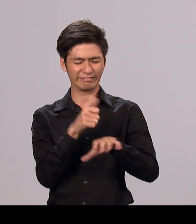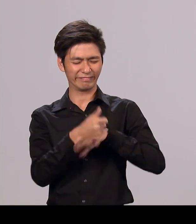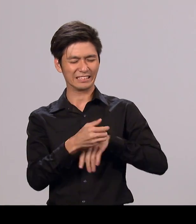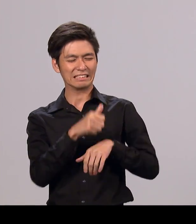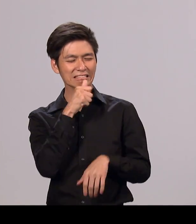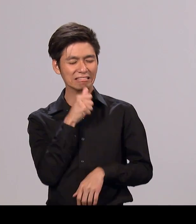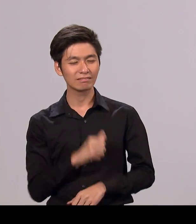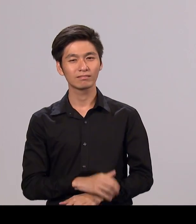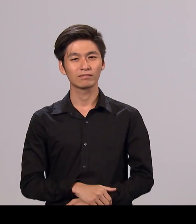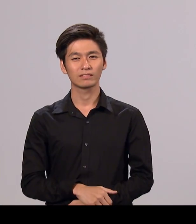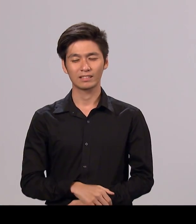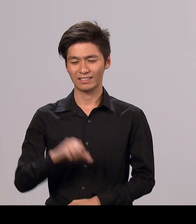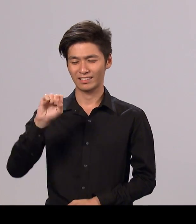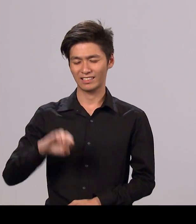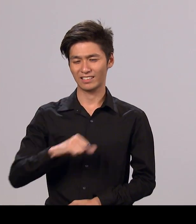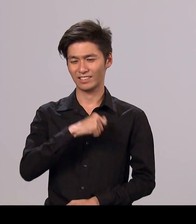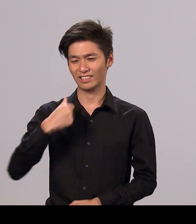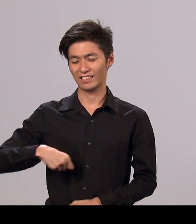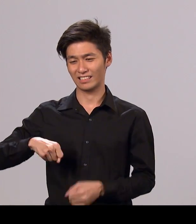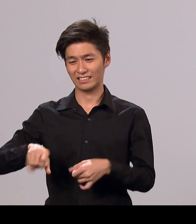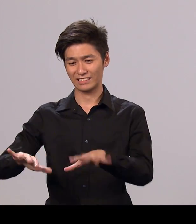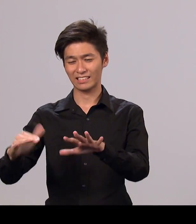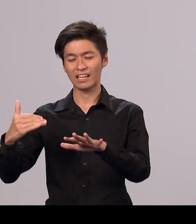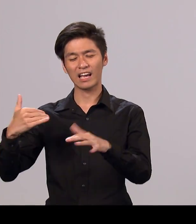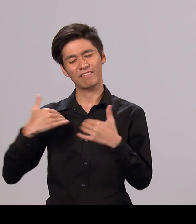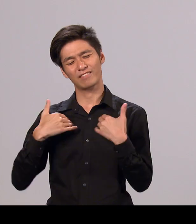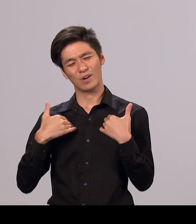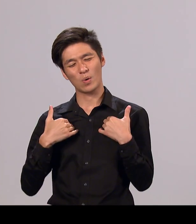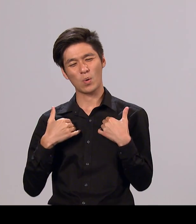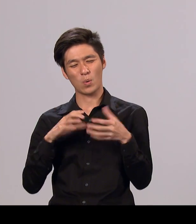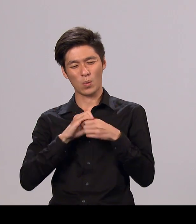So, on the South China Sea, we have got our own stand, principled, consistent.